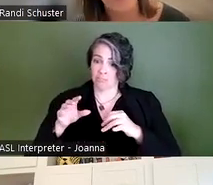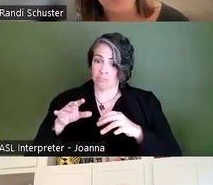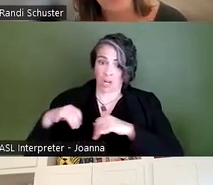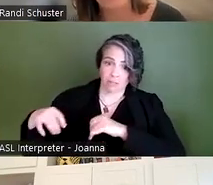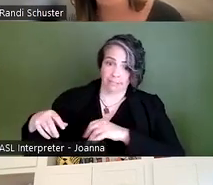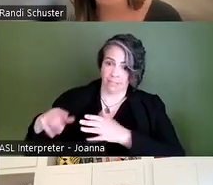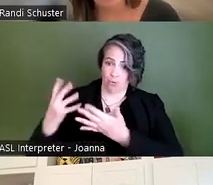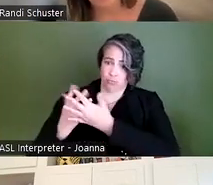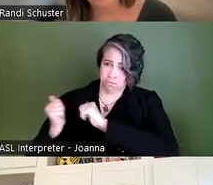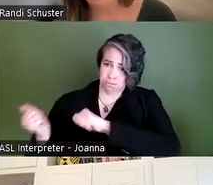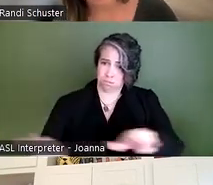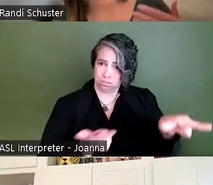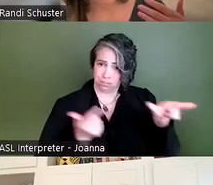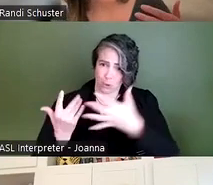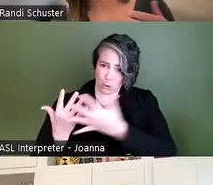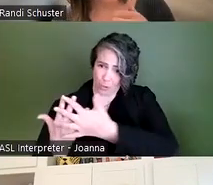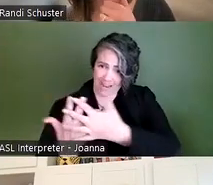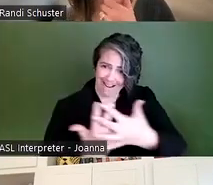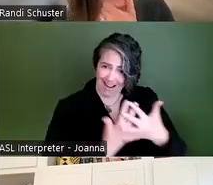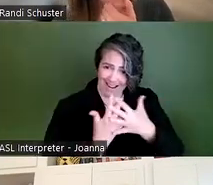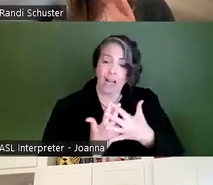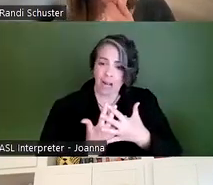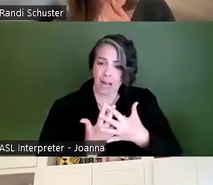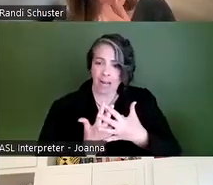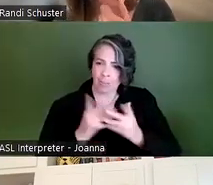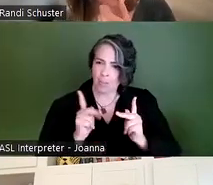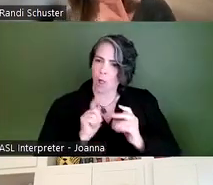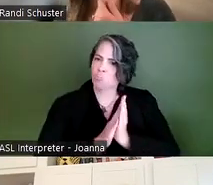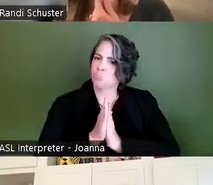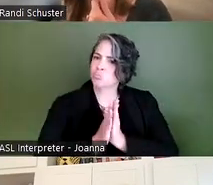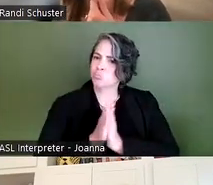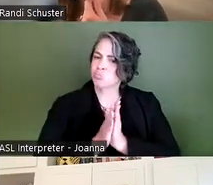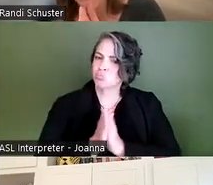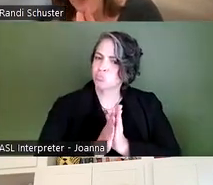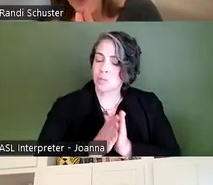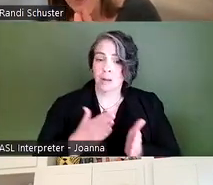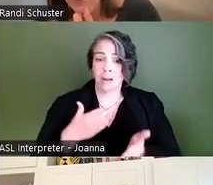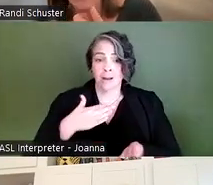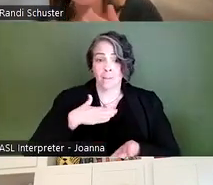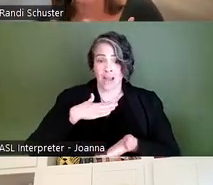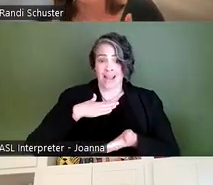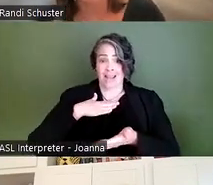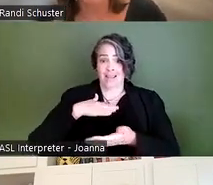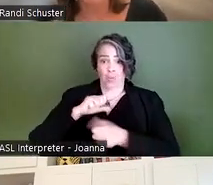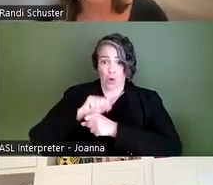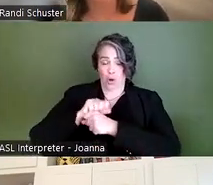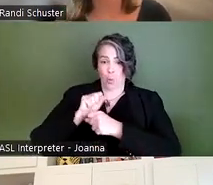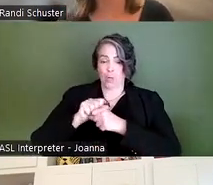we do a statewide school survey is called the SURF Survey, the Substance Use and